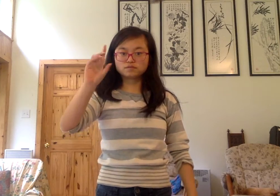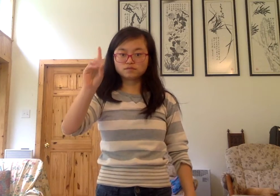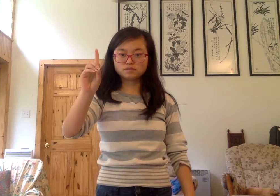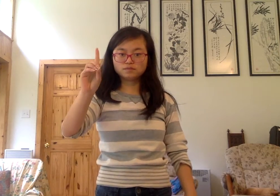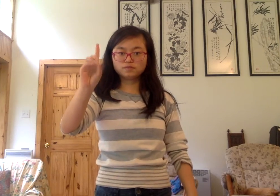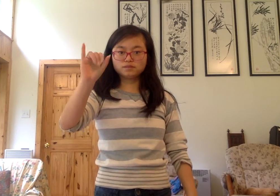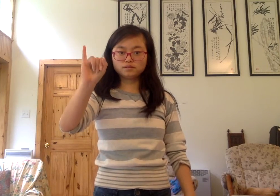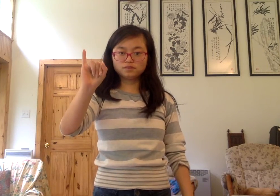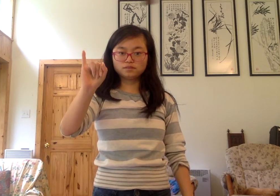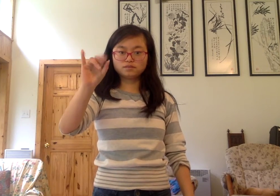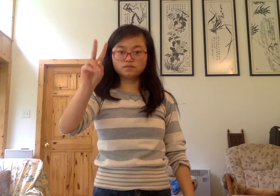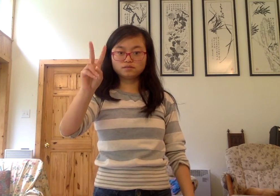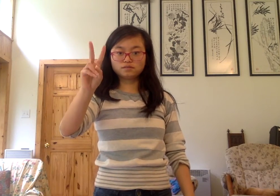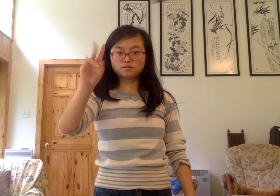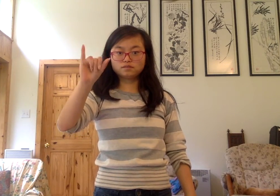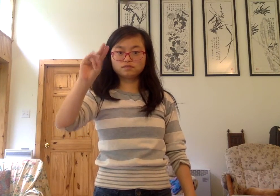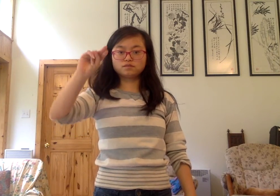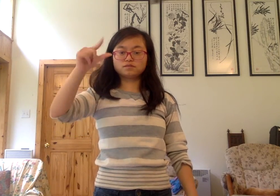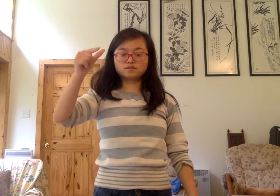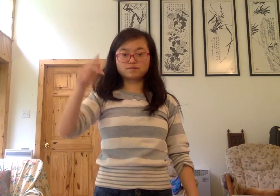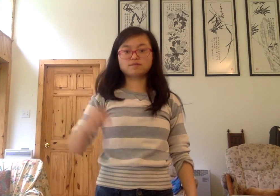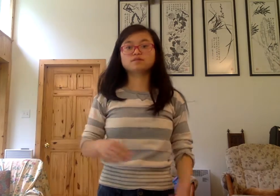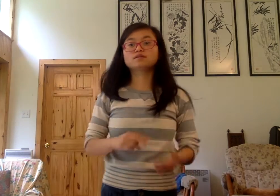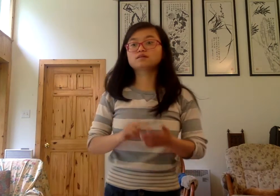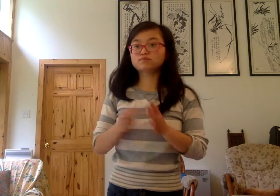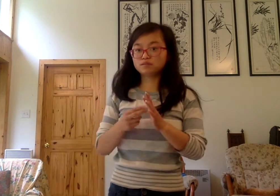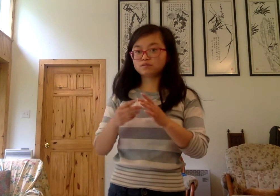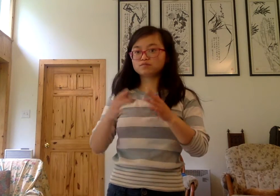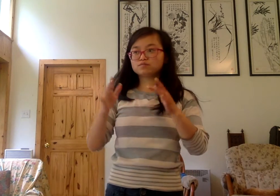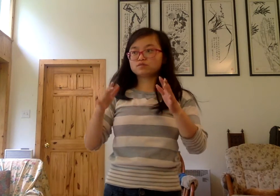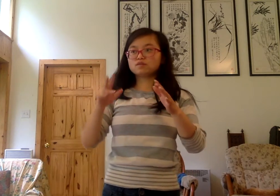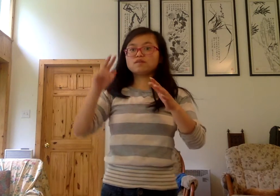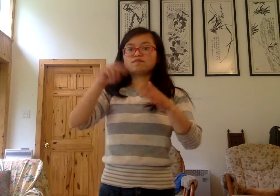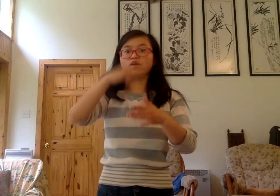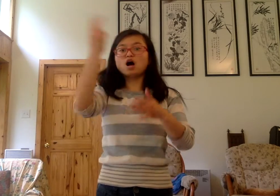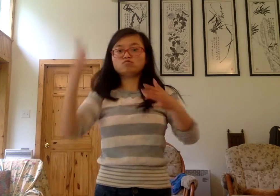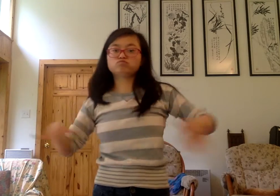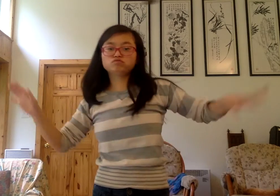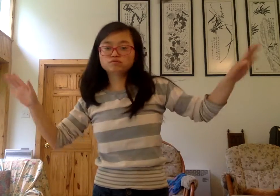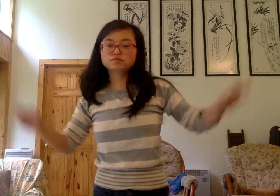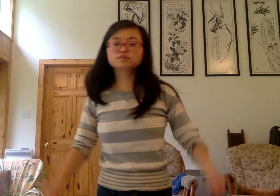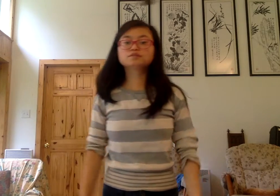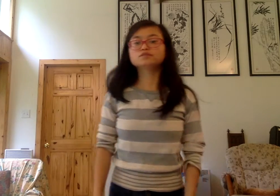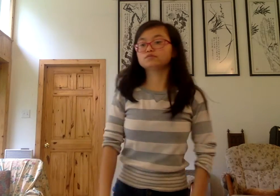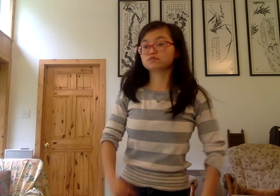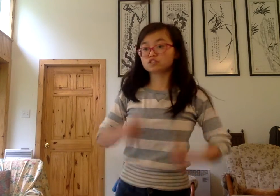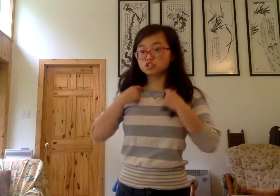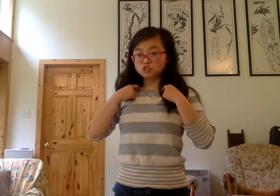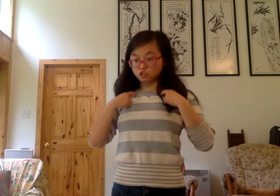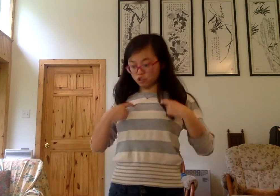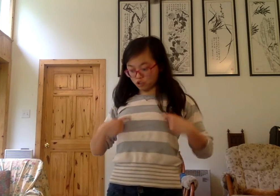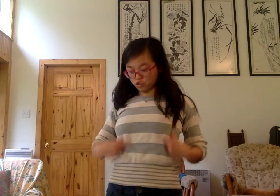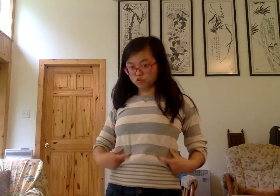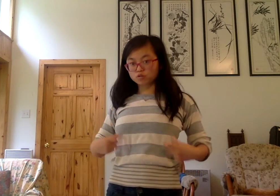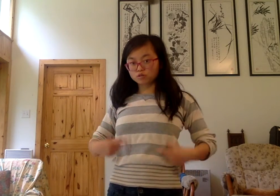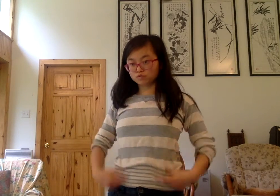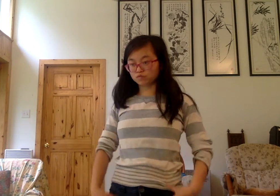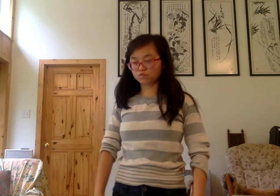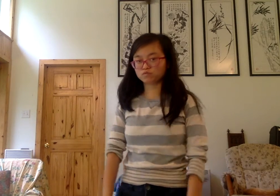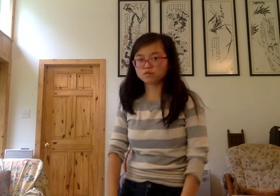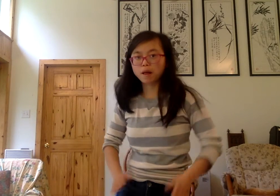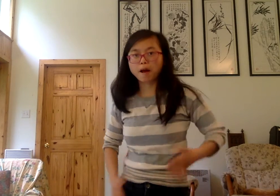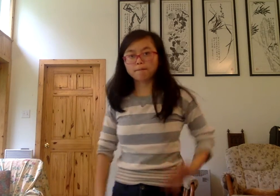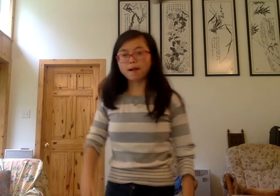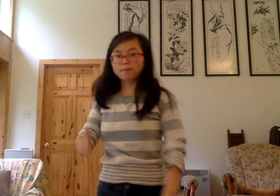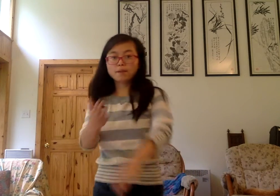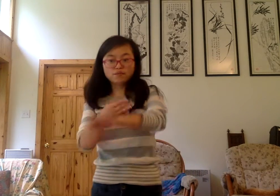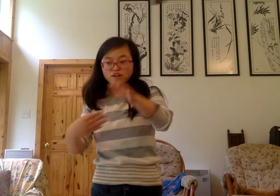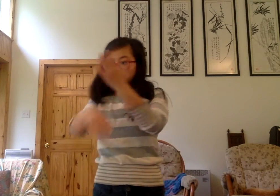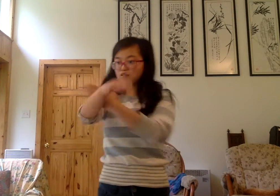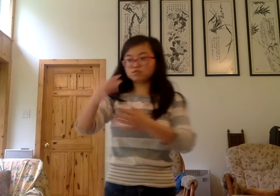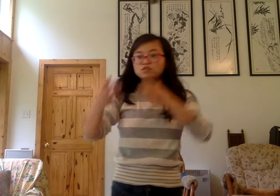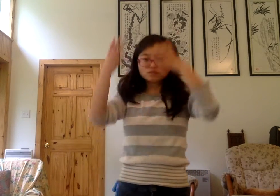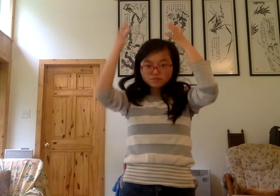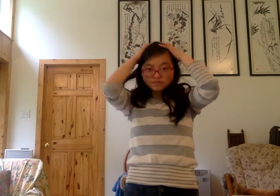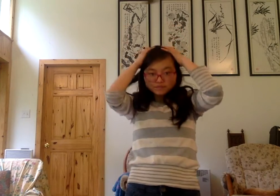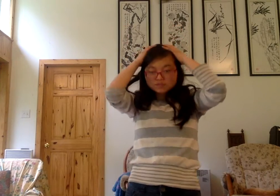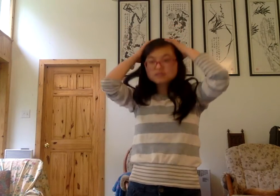Skydiving means it stands with falling down to fly. And a jacket with a t-shirt and helmet